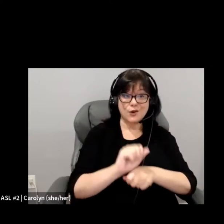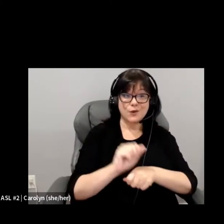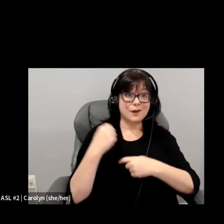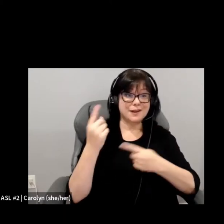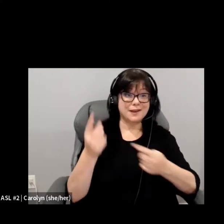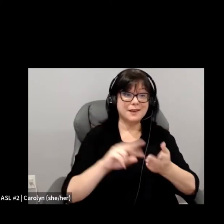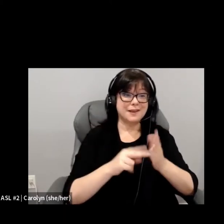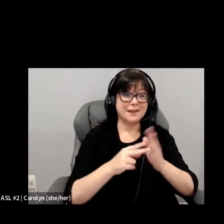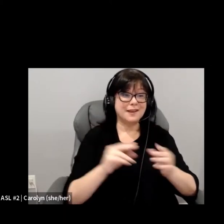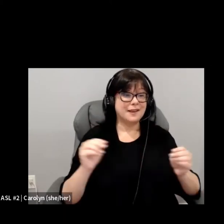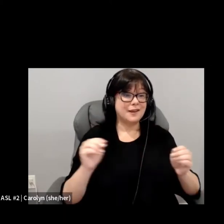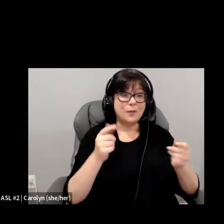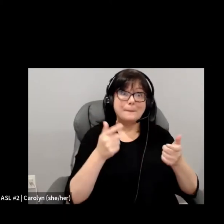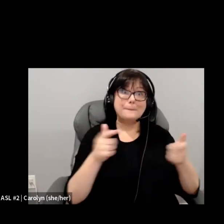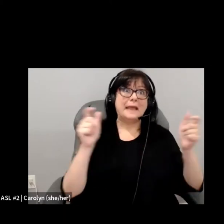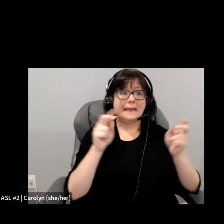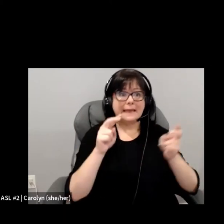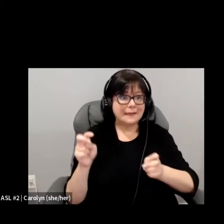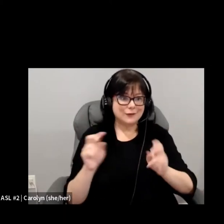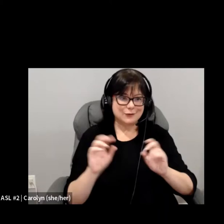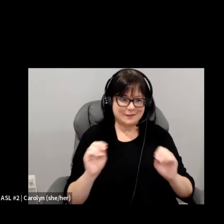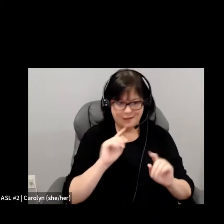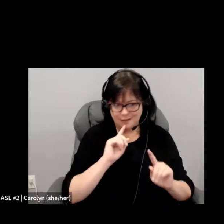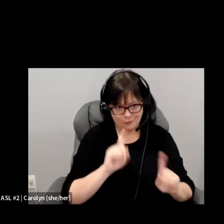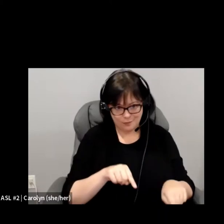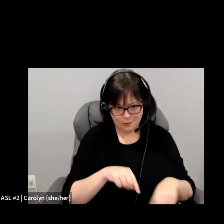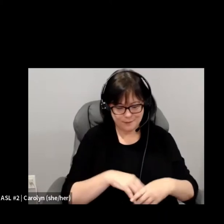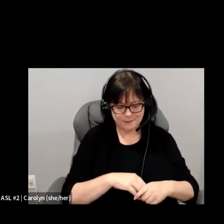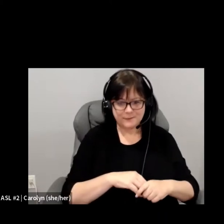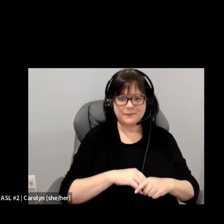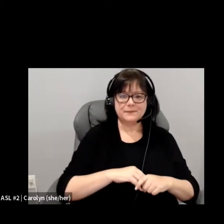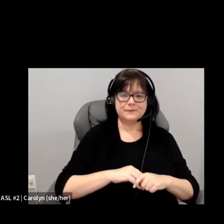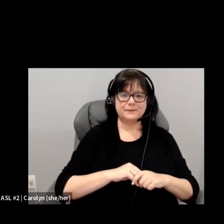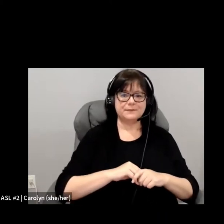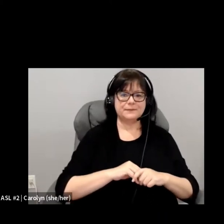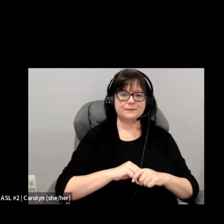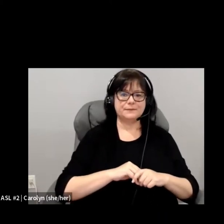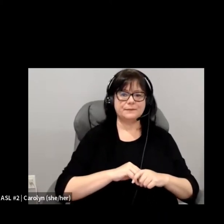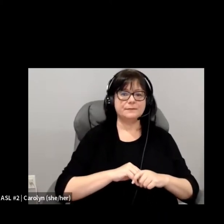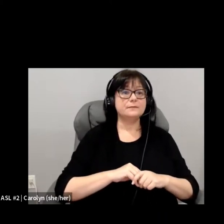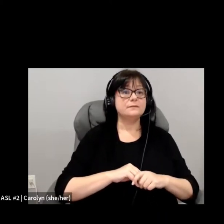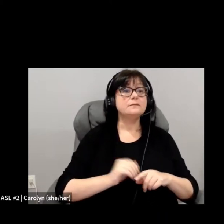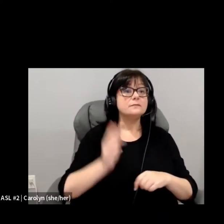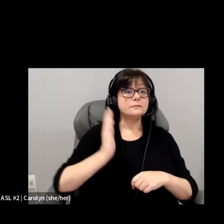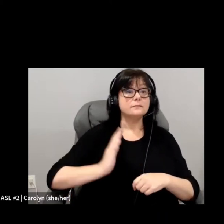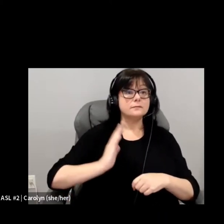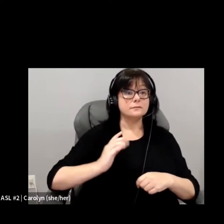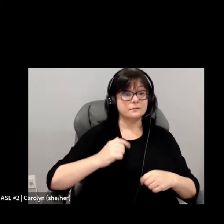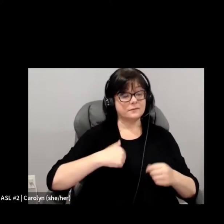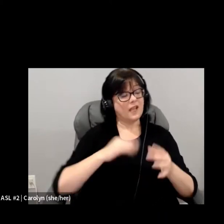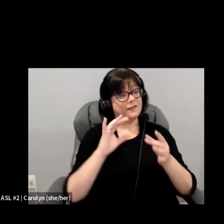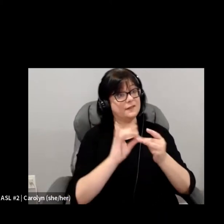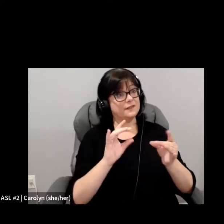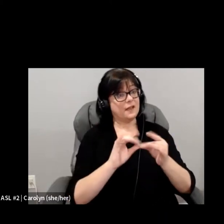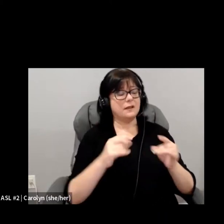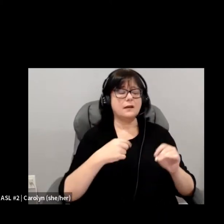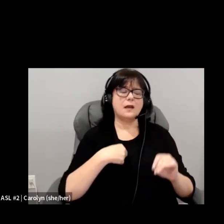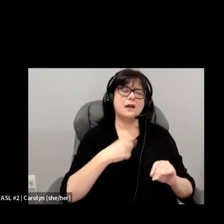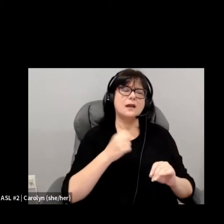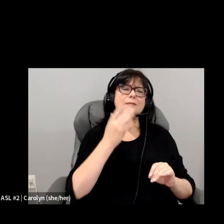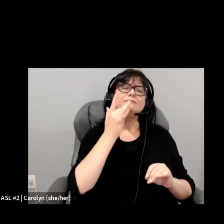AS I SAID IN PREVIOUS YEARS, I AM PRIVILEGED TO CERTAIN WITH 14 OTHER TALENTED AND DEDICATED